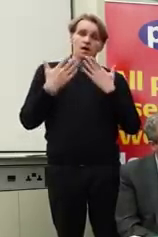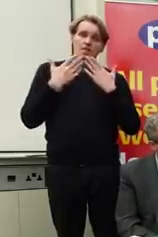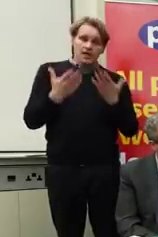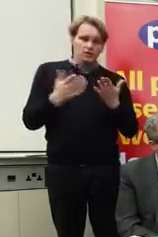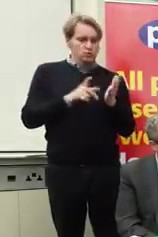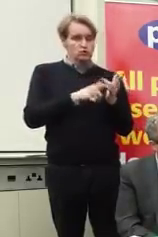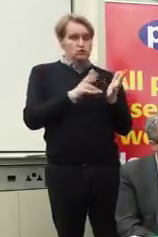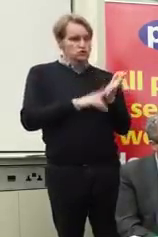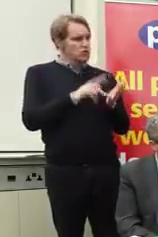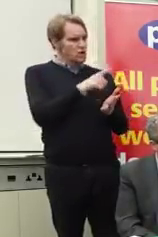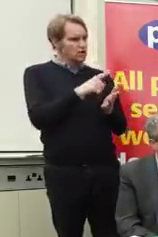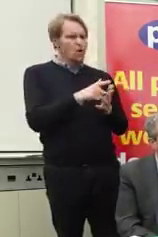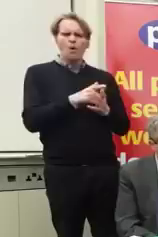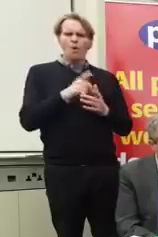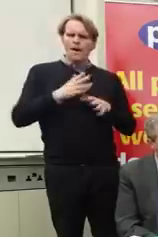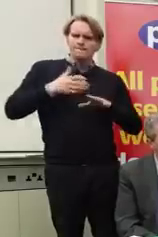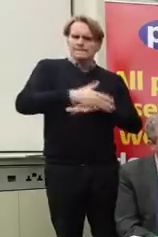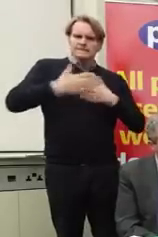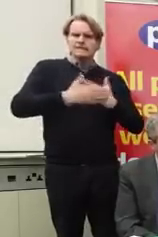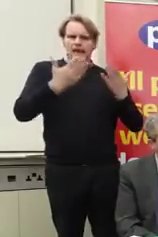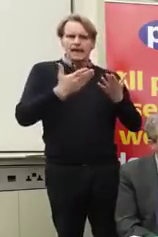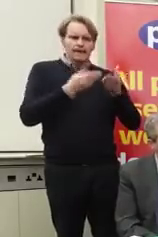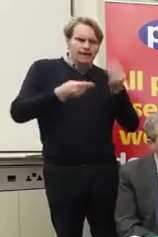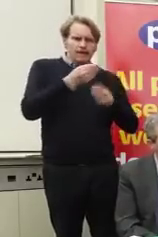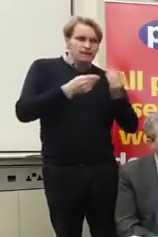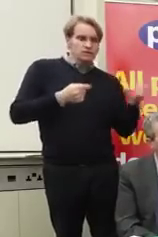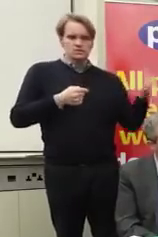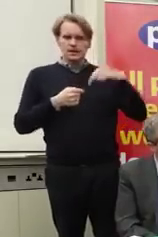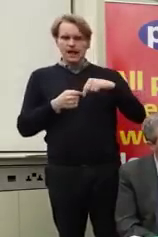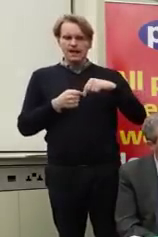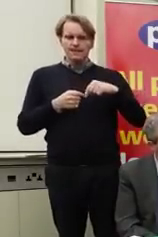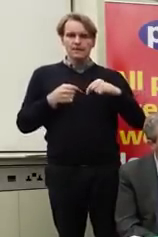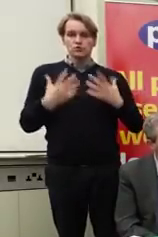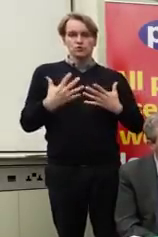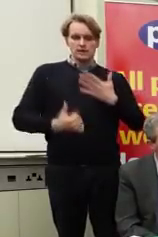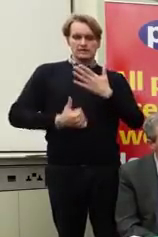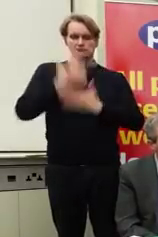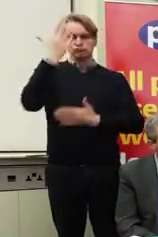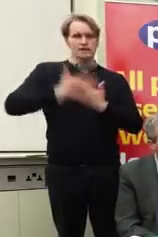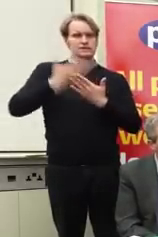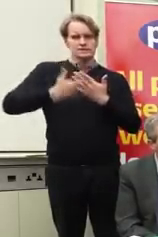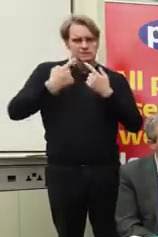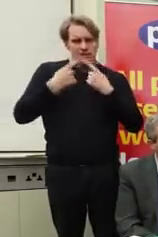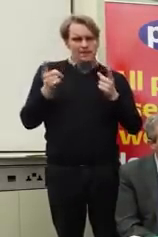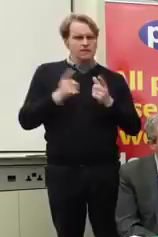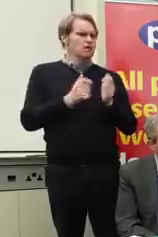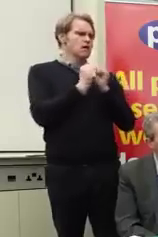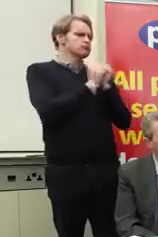incredible busy day for the Shadow Chancellor to take time out on the day of the Spring Statement and come and do this it's really appreciated and thank